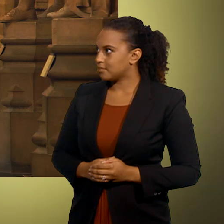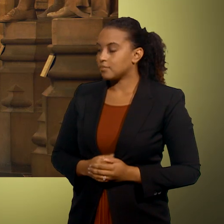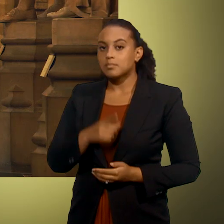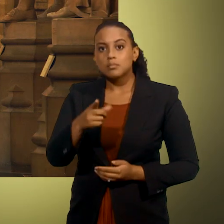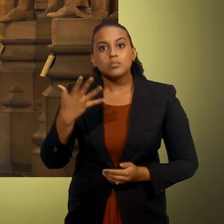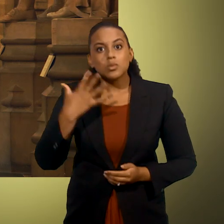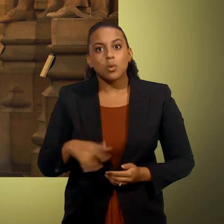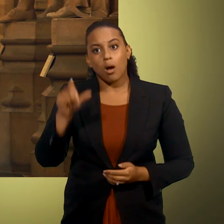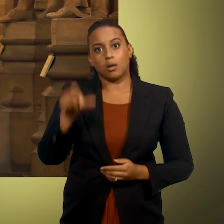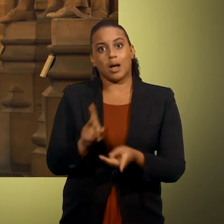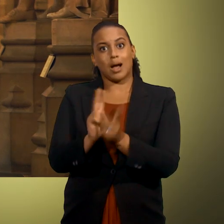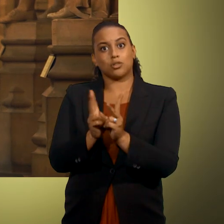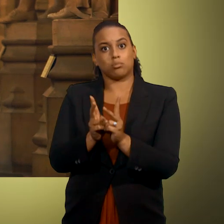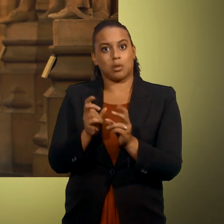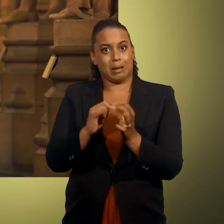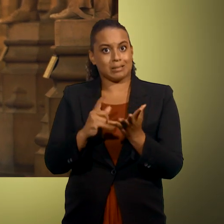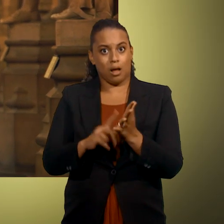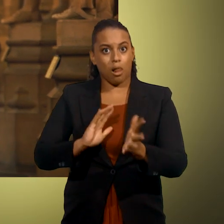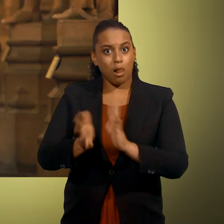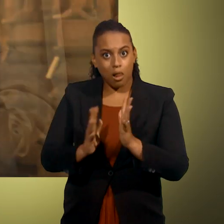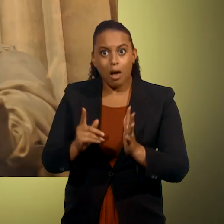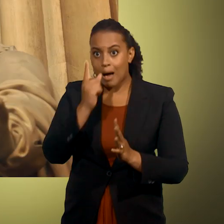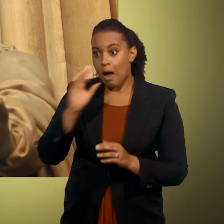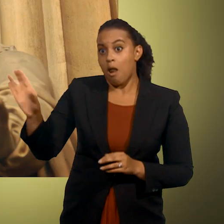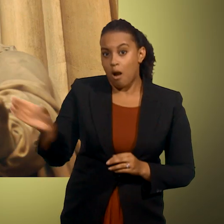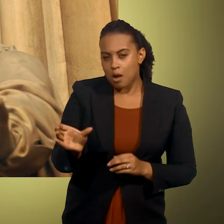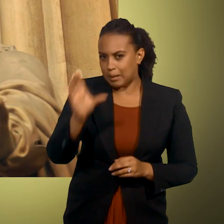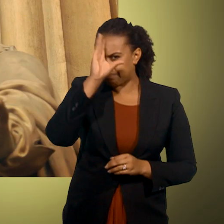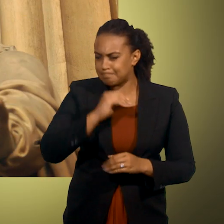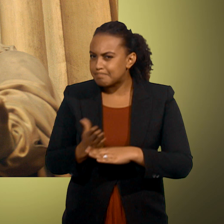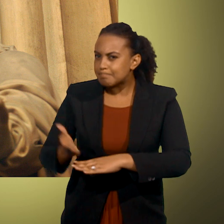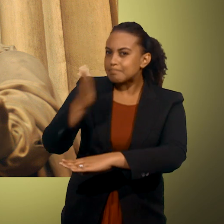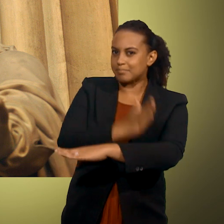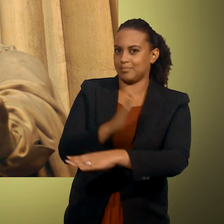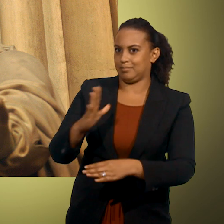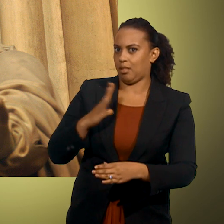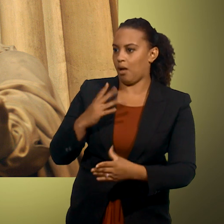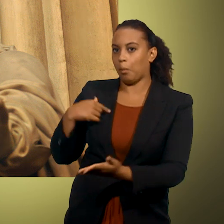If you require a BSL signer we can provide someone, but we will need to book this ahead of your visit.